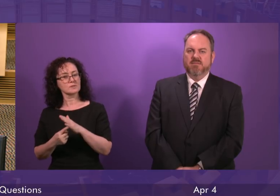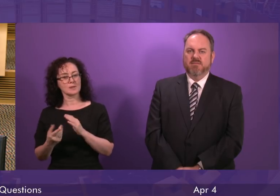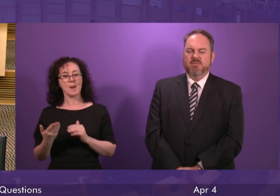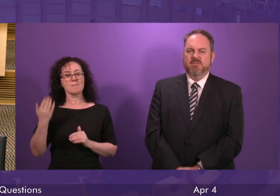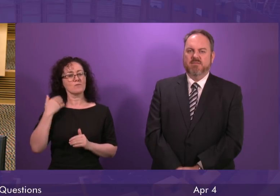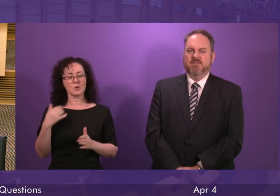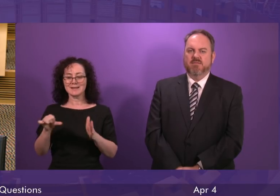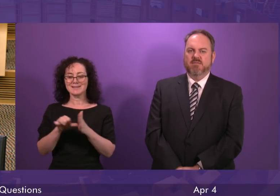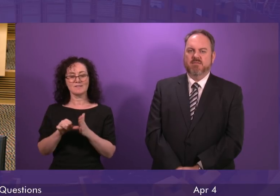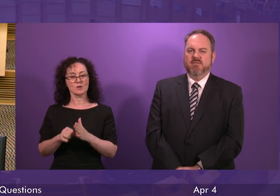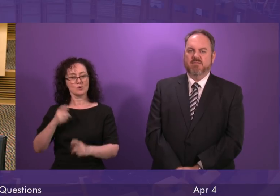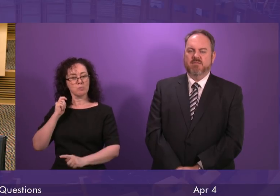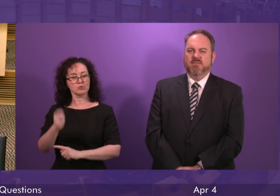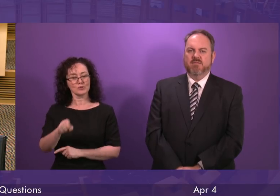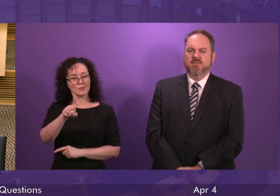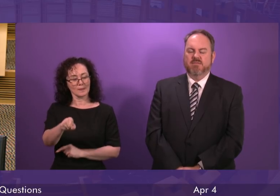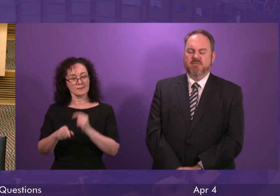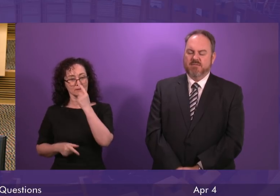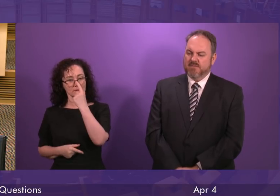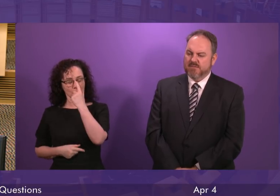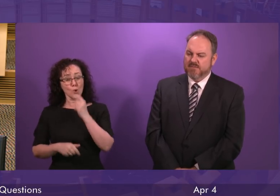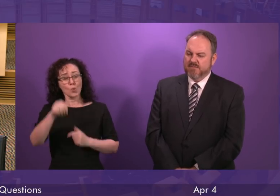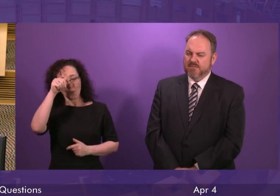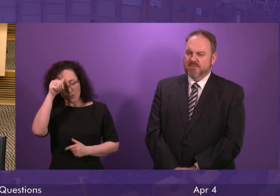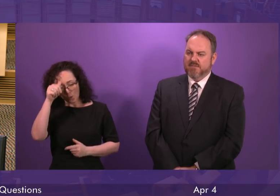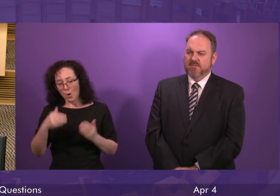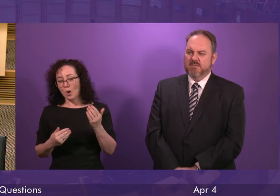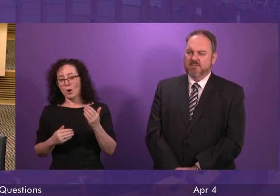We know that the vast majority of victims of domestic abuse are women. Strengthening